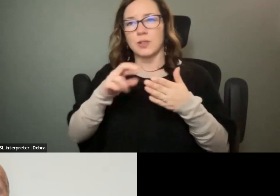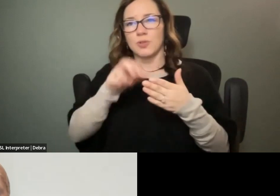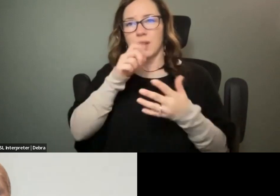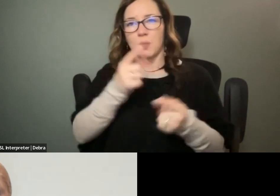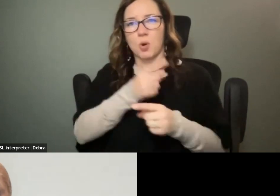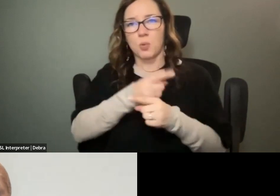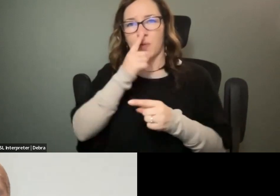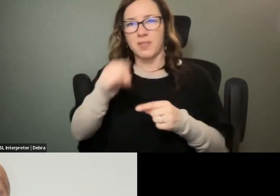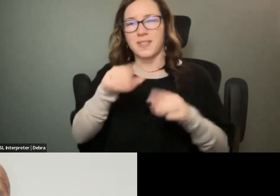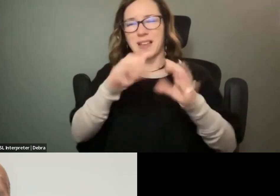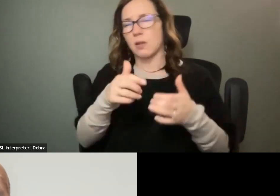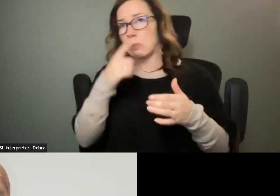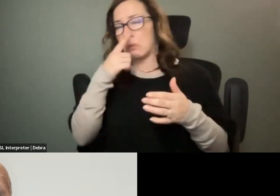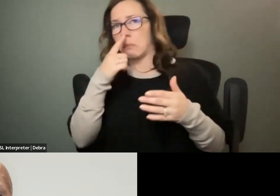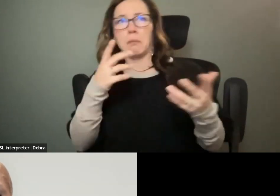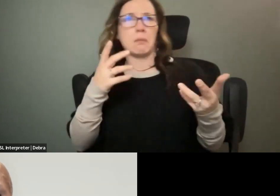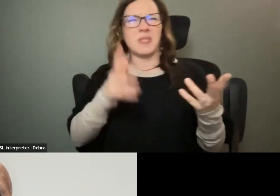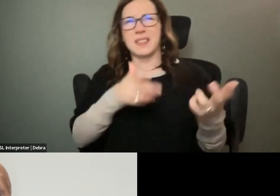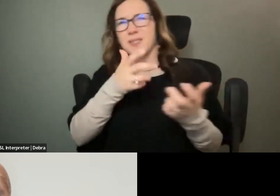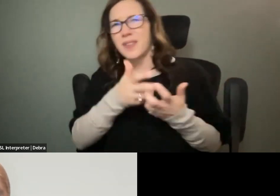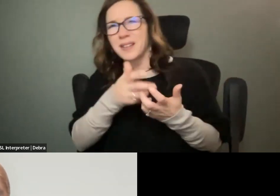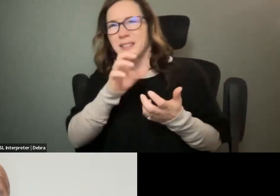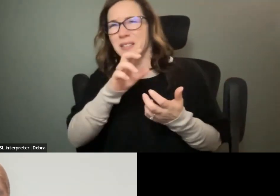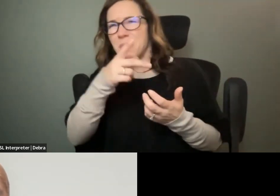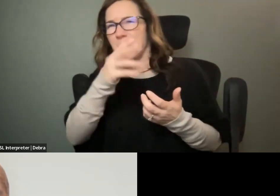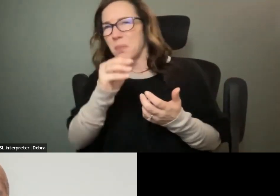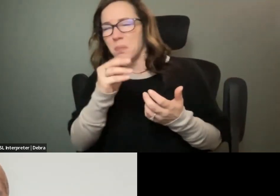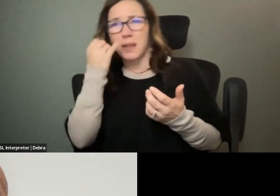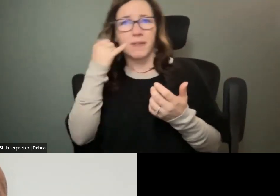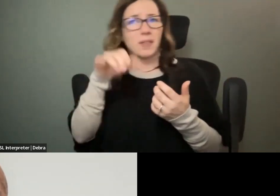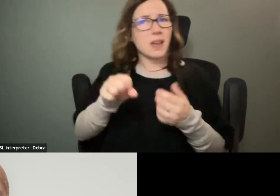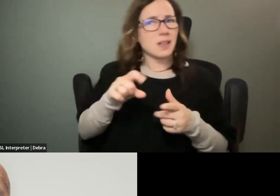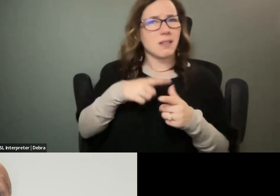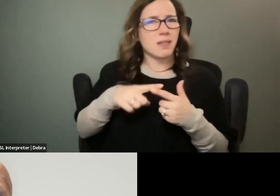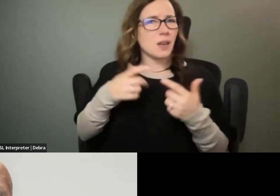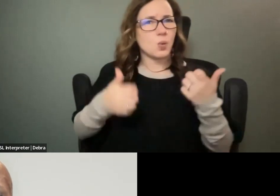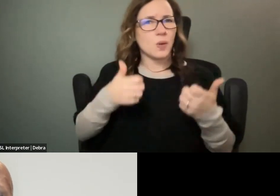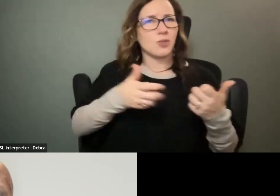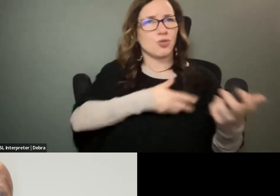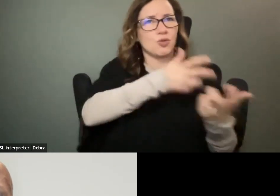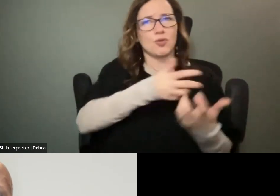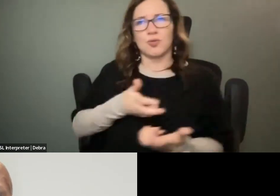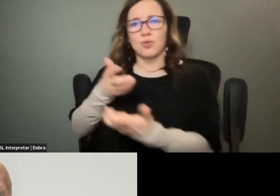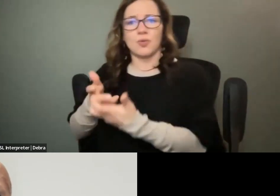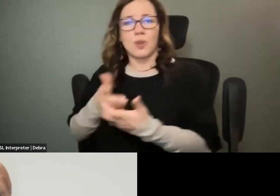you please let me know if this fits into CPPM and then if so which doesn't fit